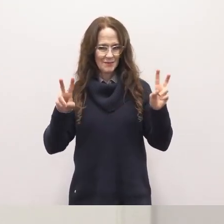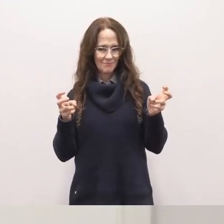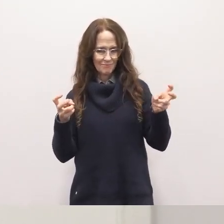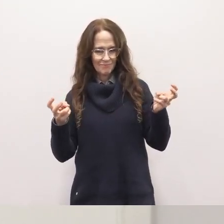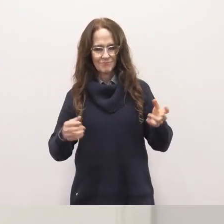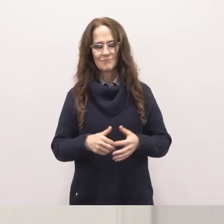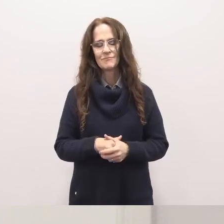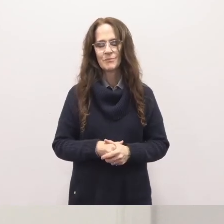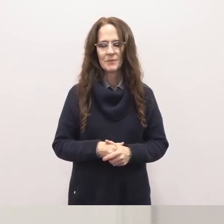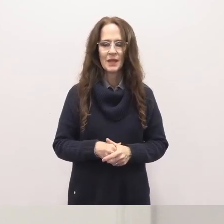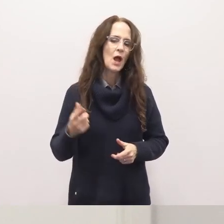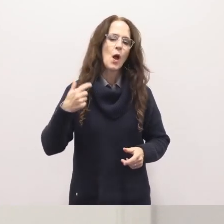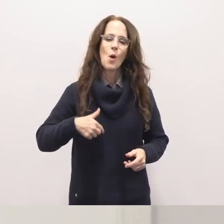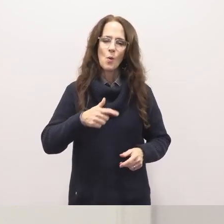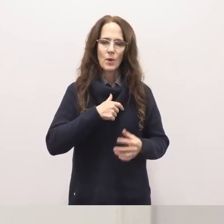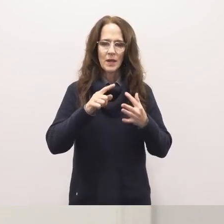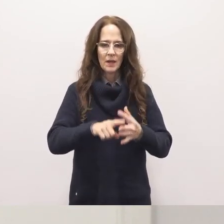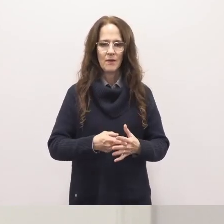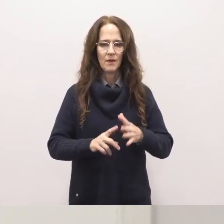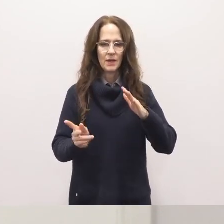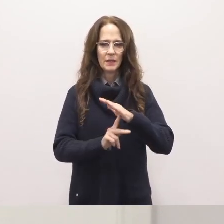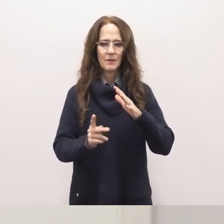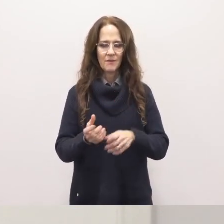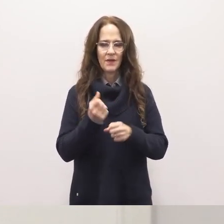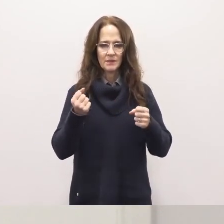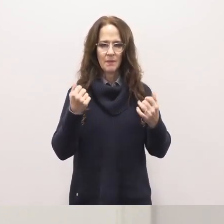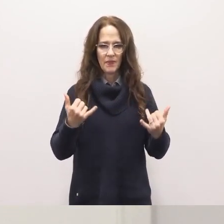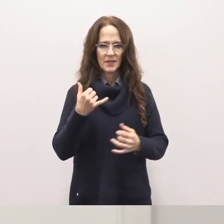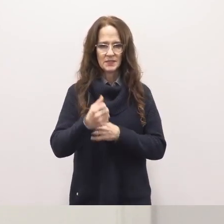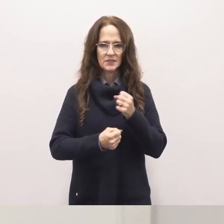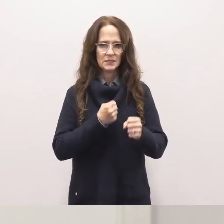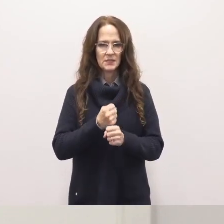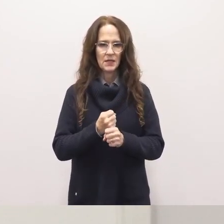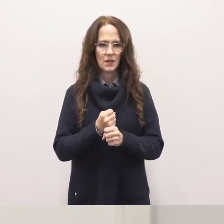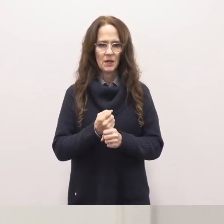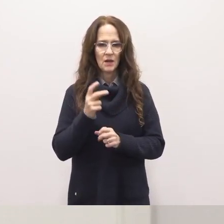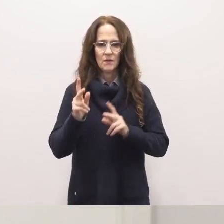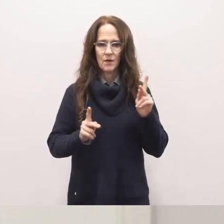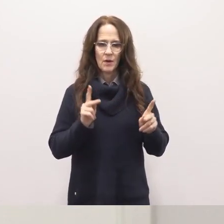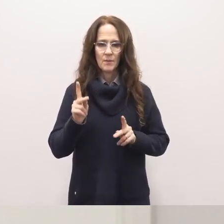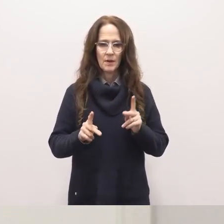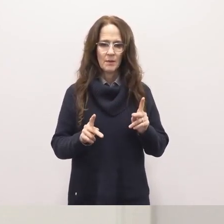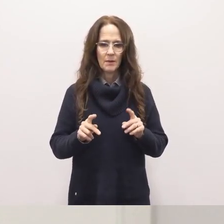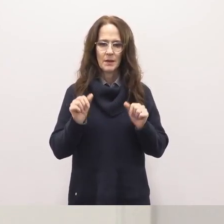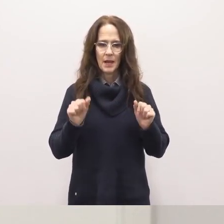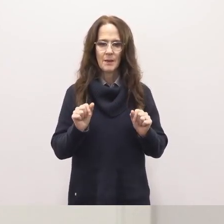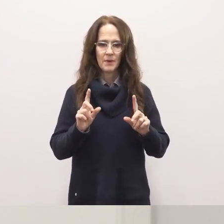We have begun the kindergarten festivals this year and for folks who were not able to attend at Barton